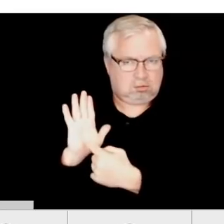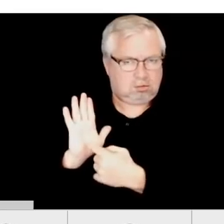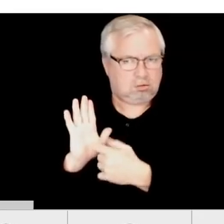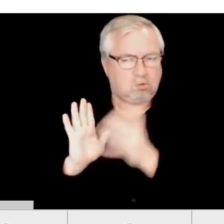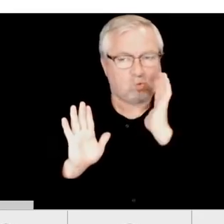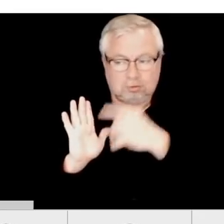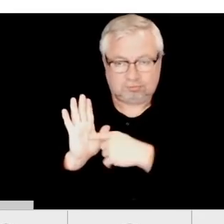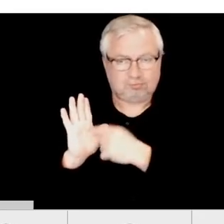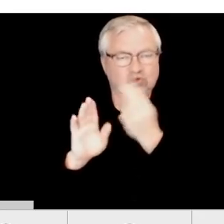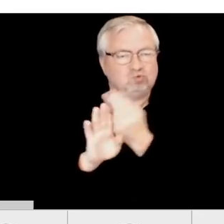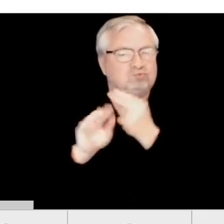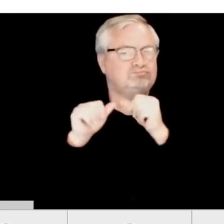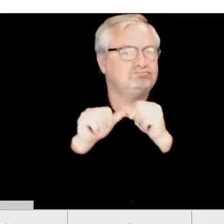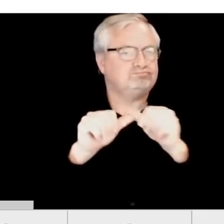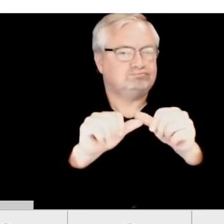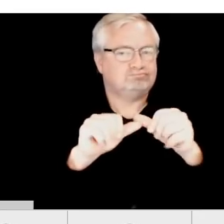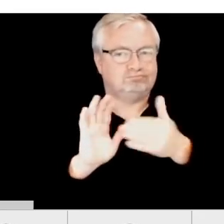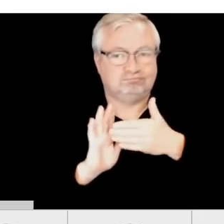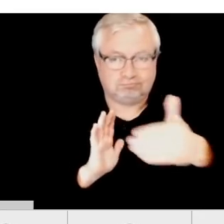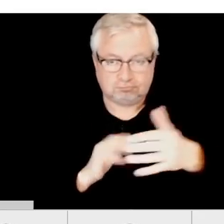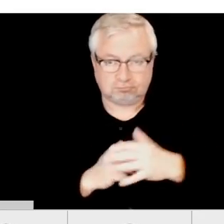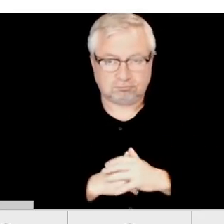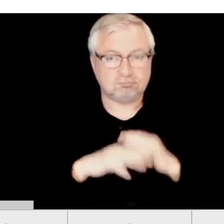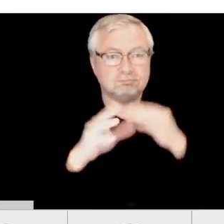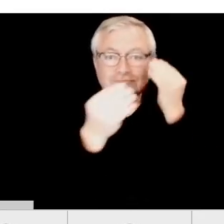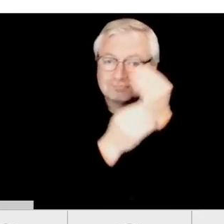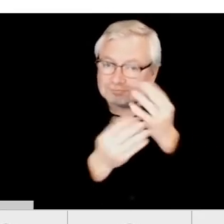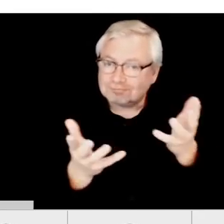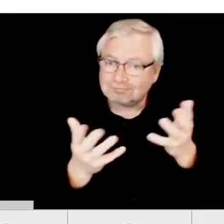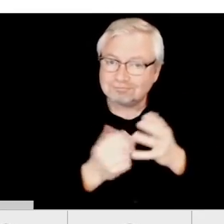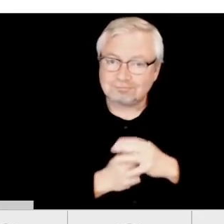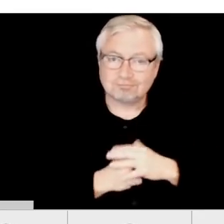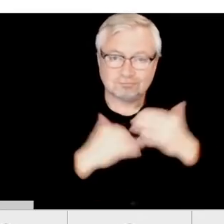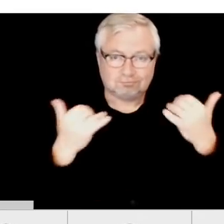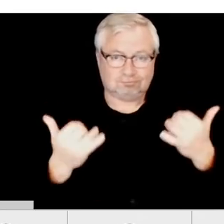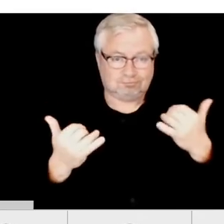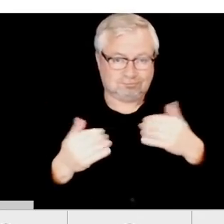So in addition to the slide that we are making available for the briefing and